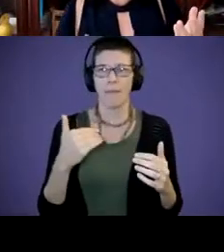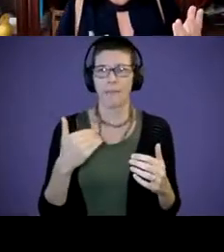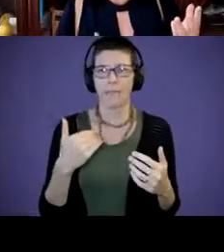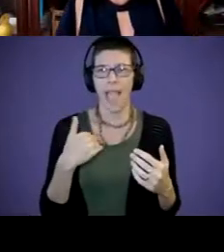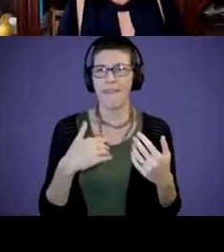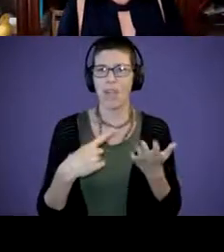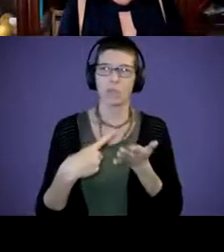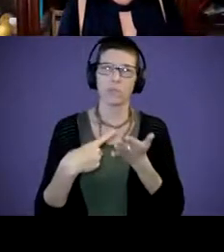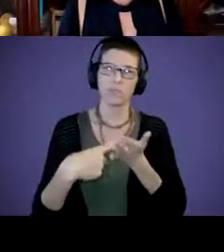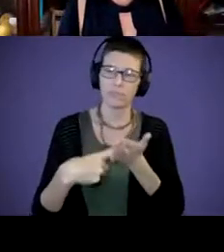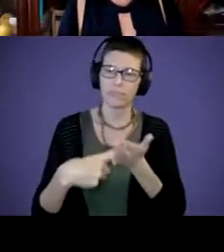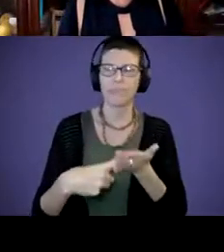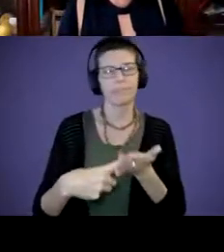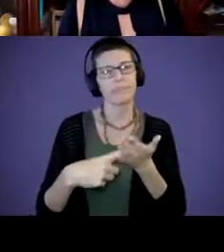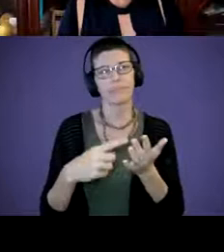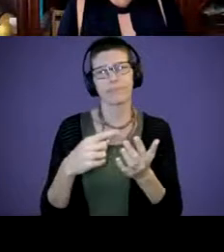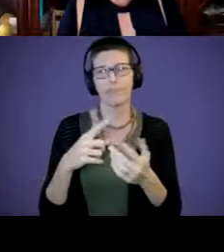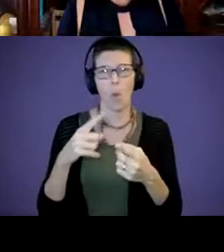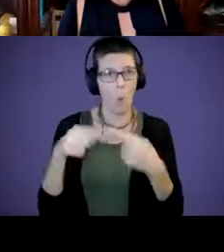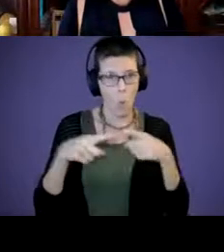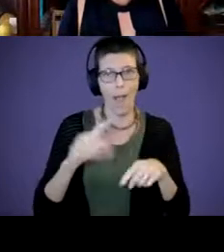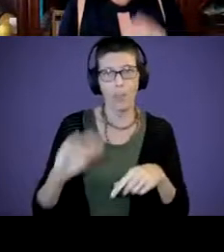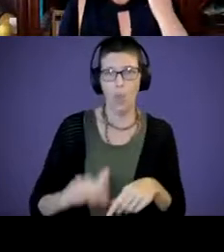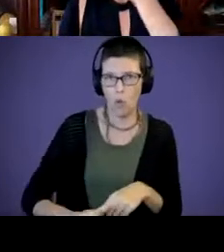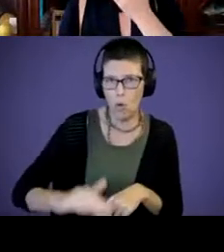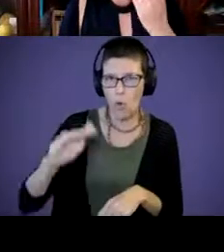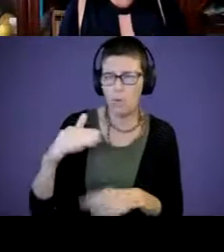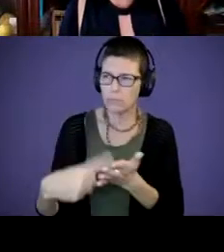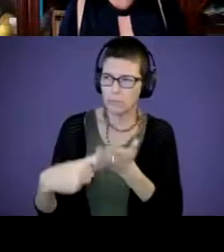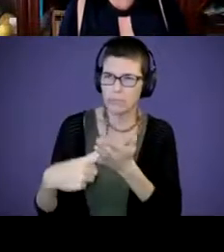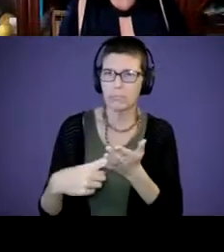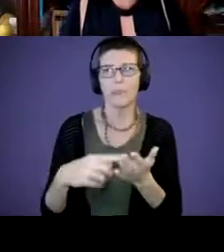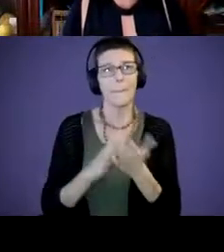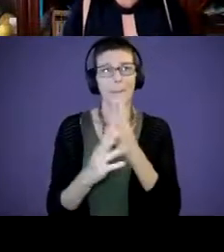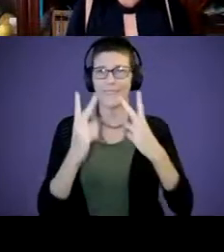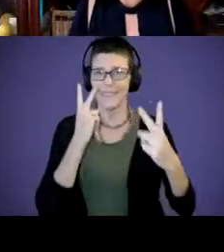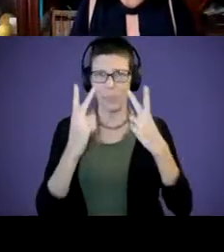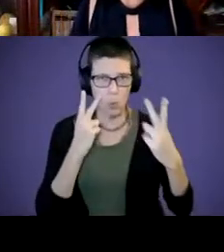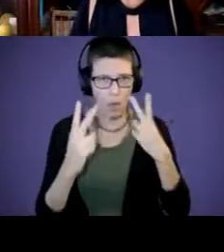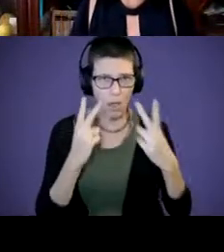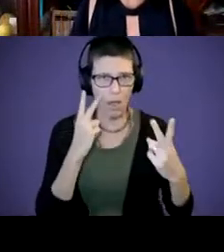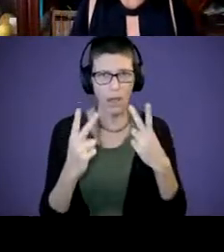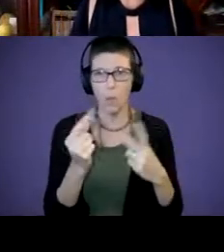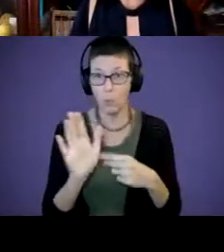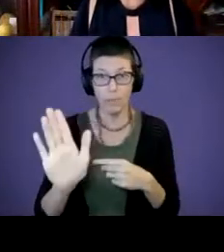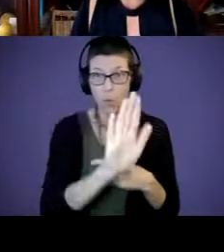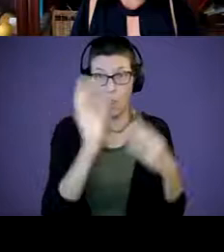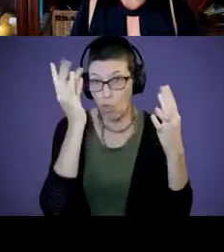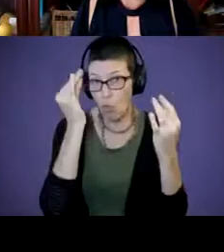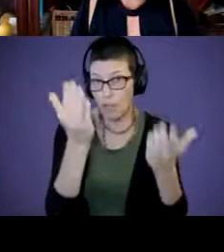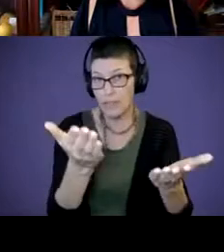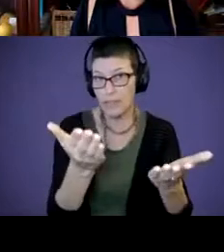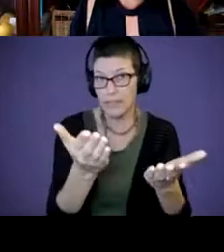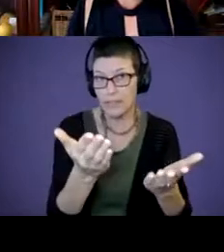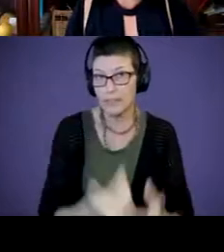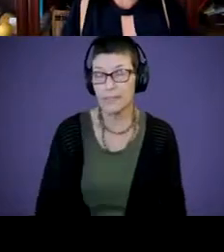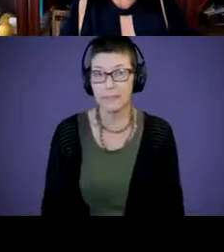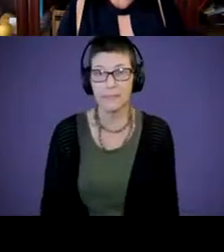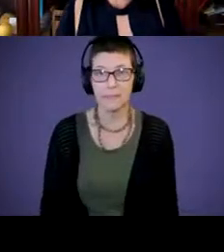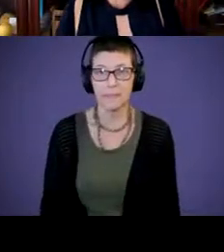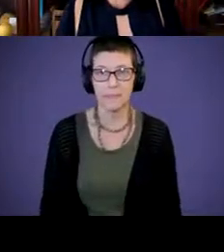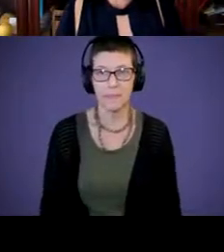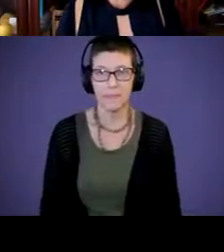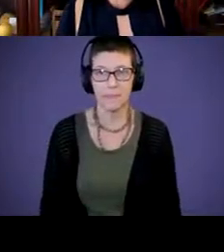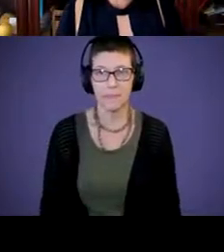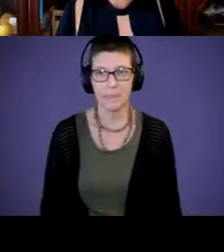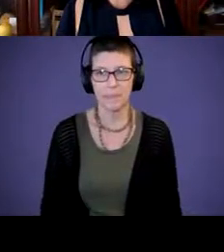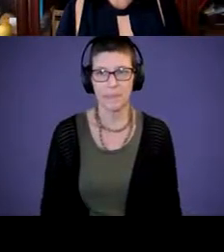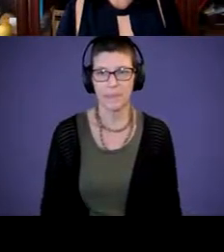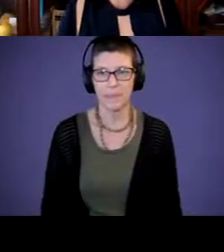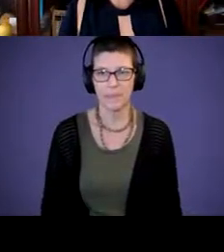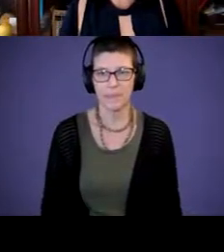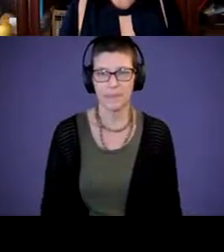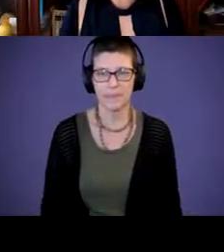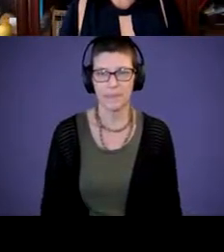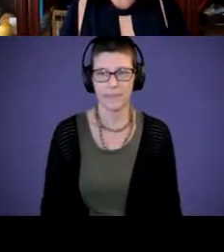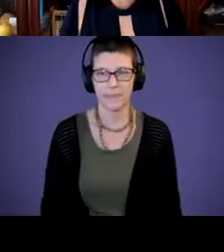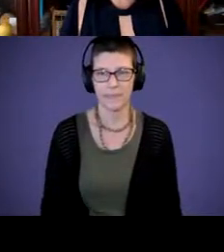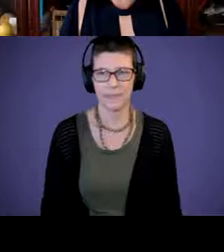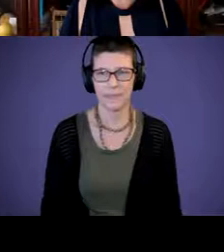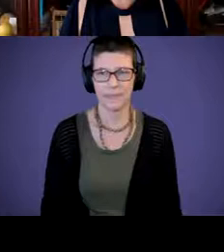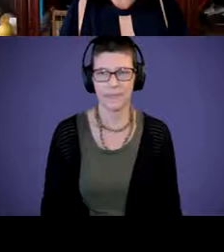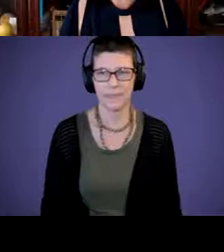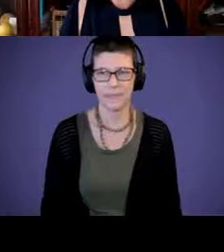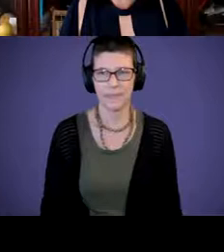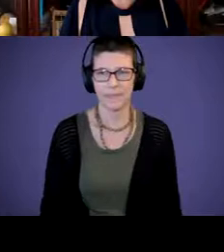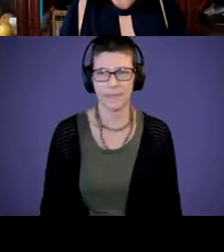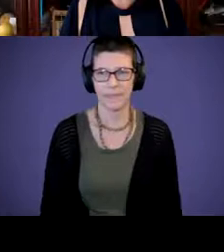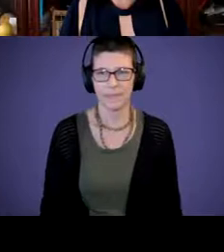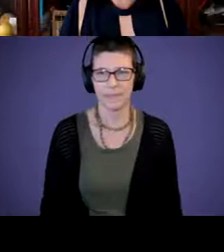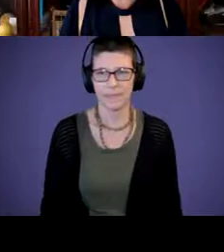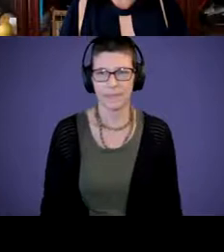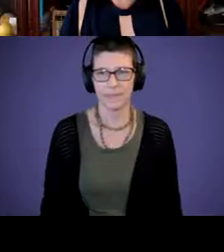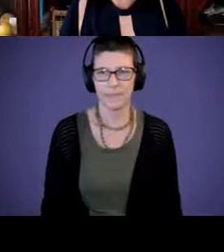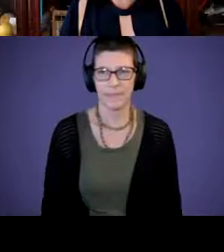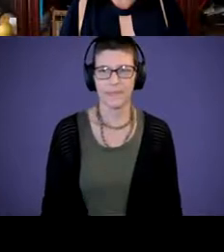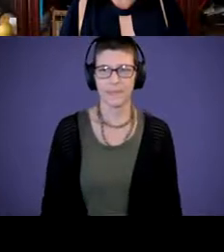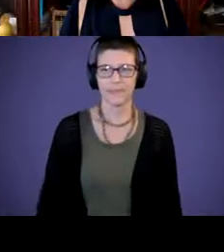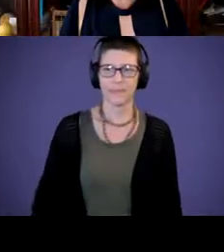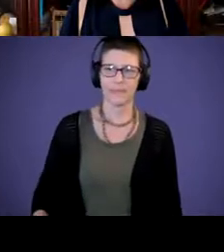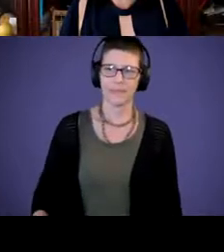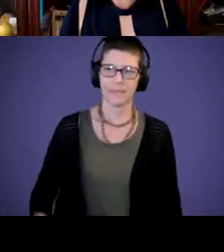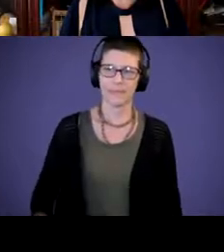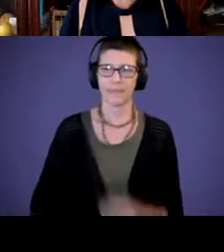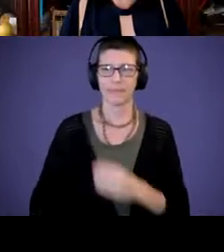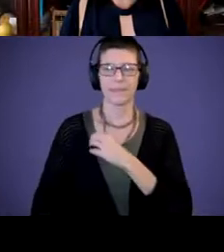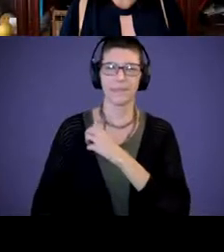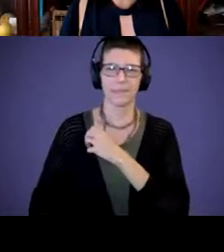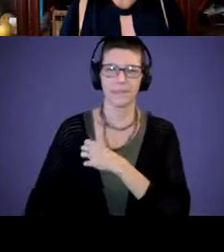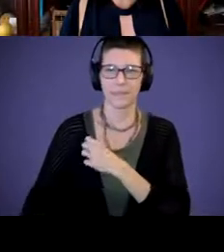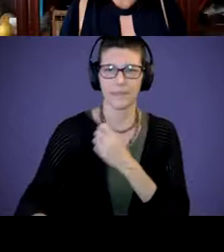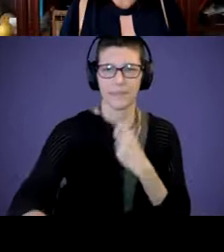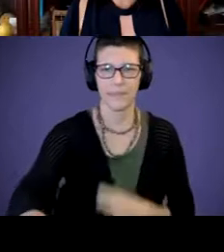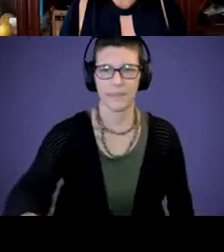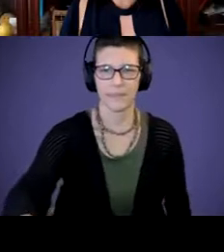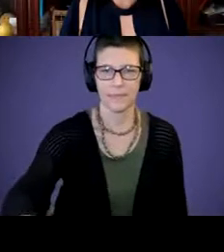about that as our child grows. Being very visual, what are your thoughts?